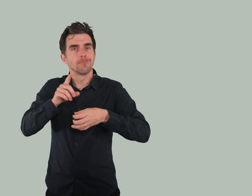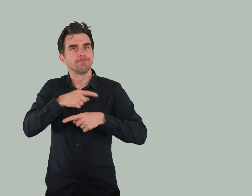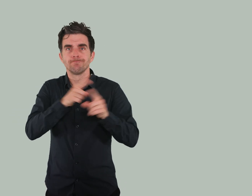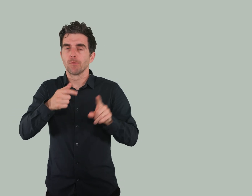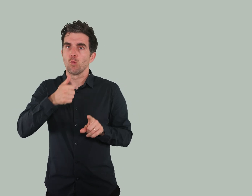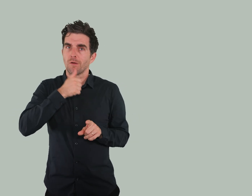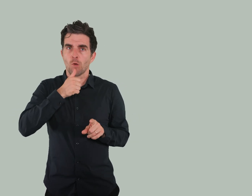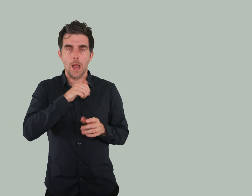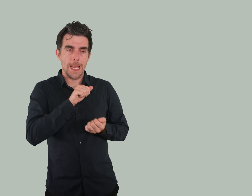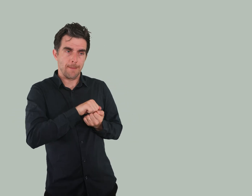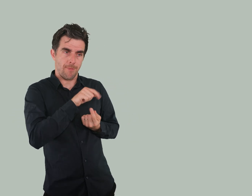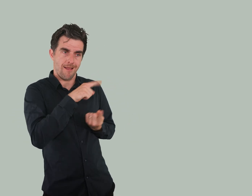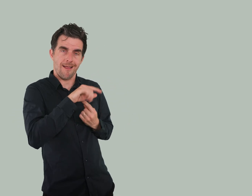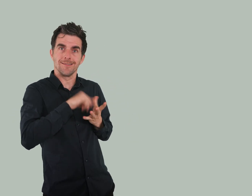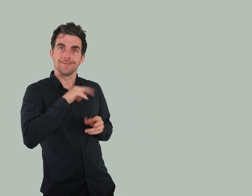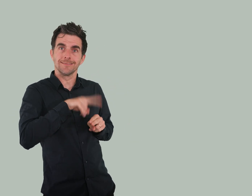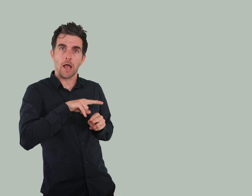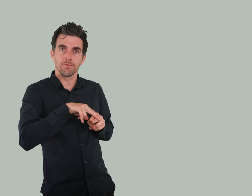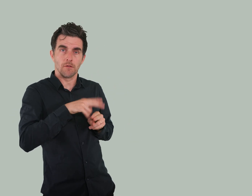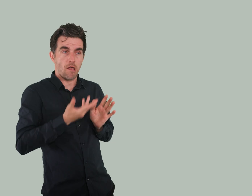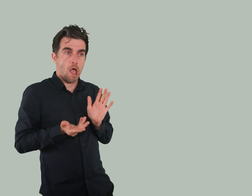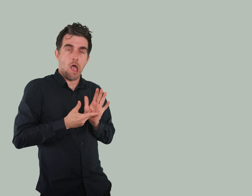many now prefer to extend the hours of existing staff